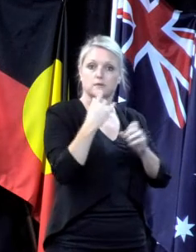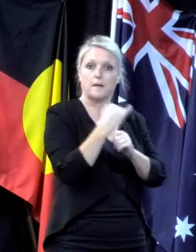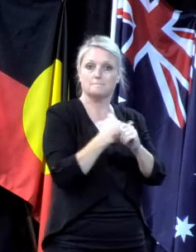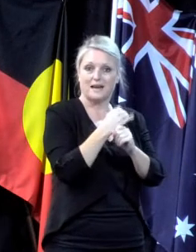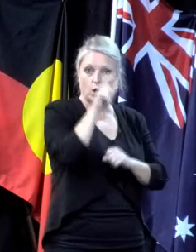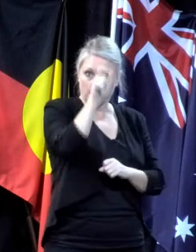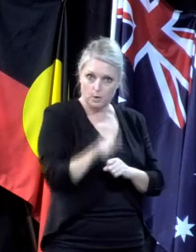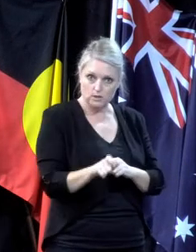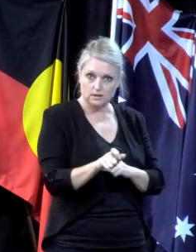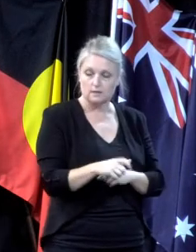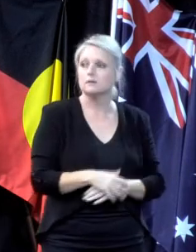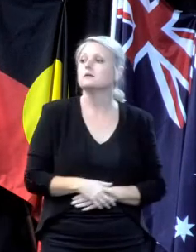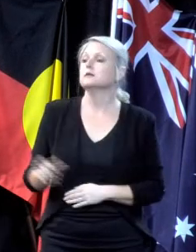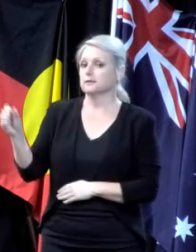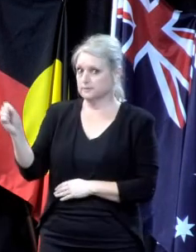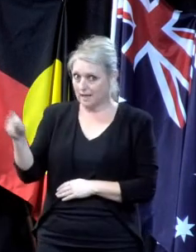Just like old people taking a cruise - - - Yes, they’re entitled to that.